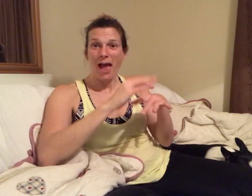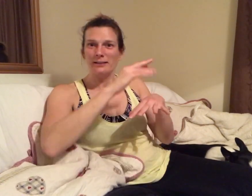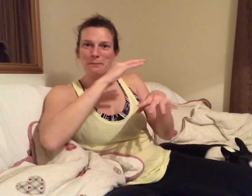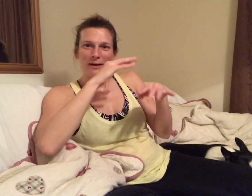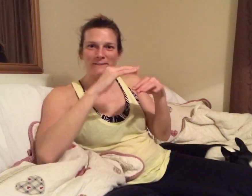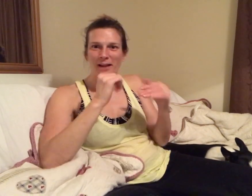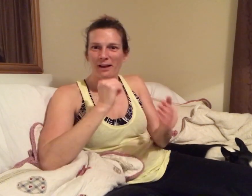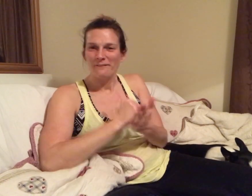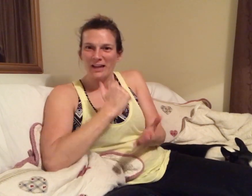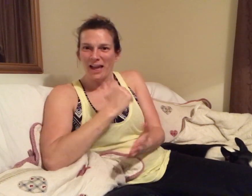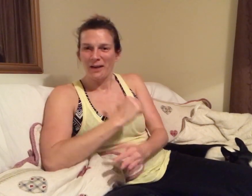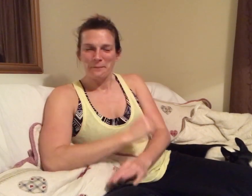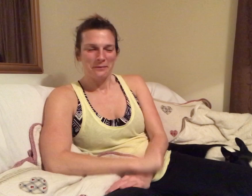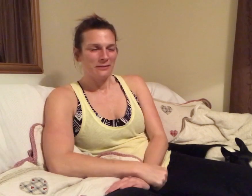The atmosphere was fab!